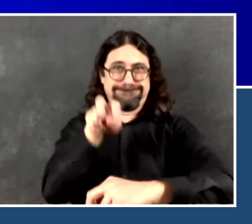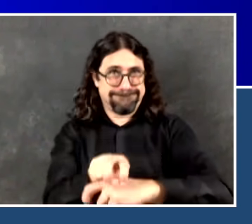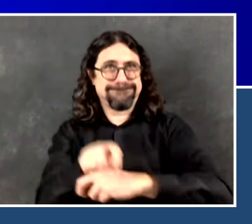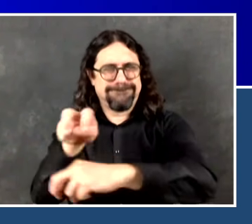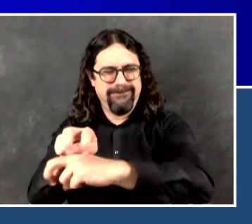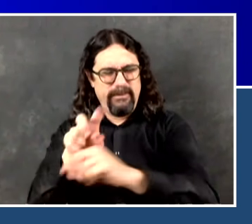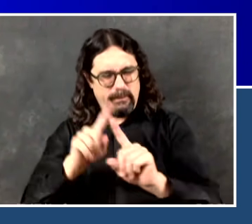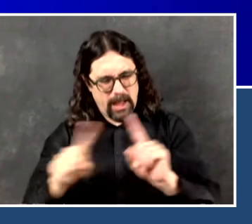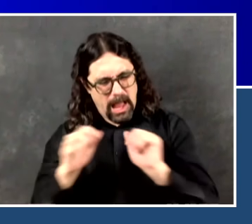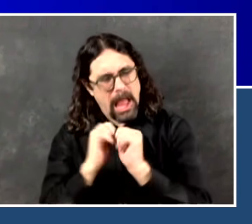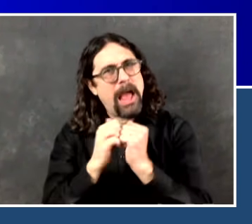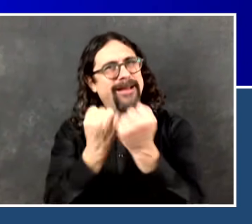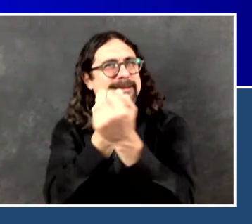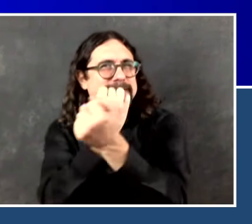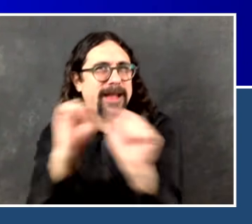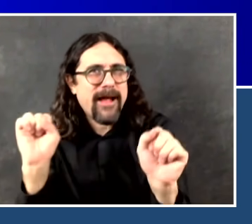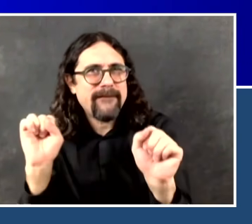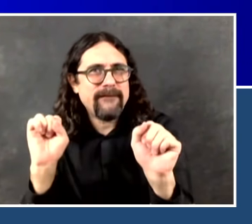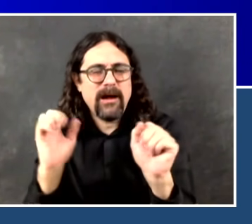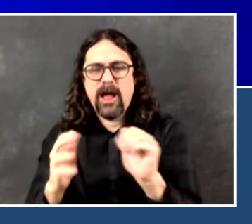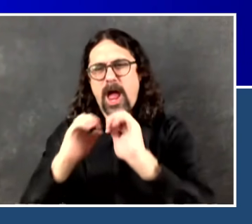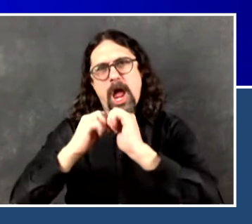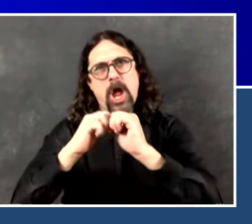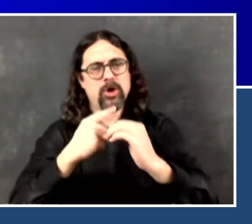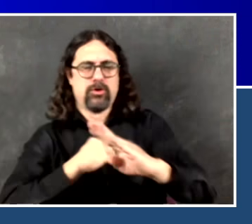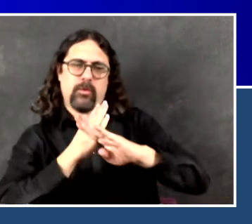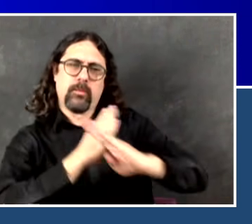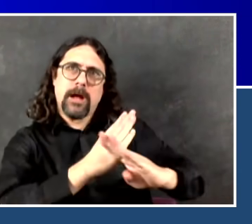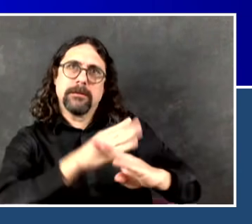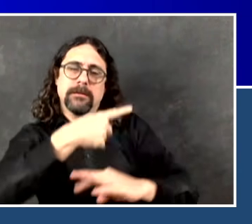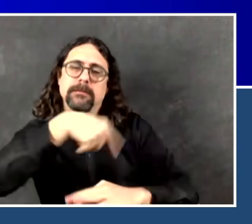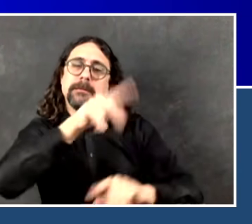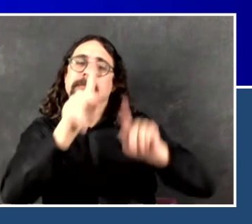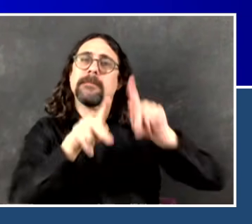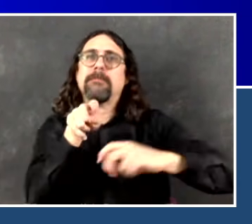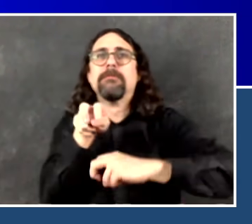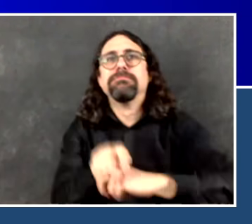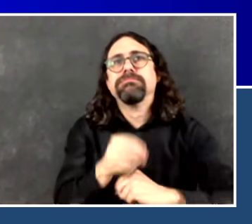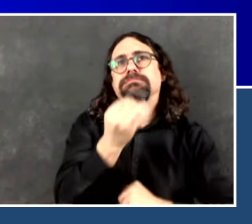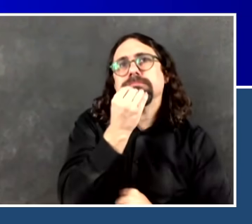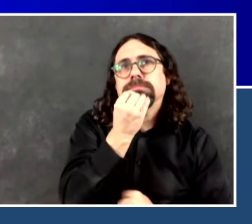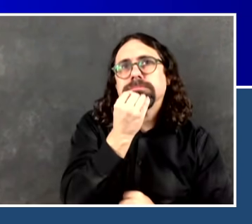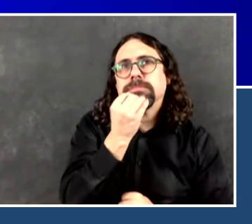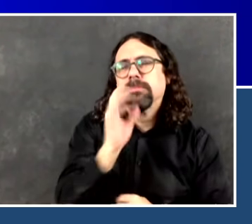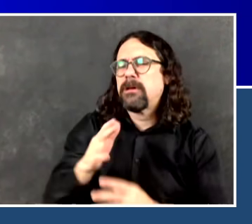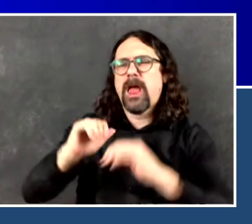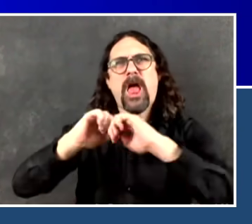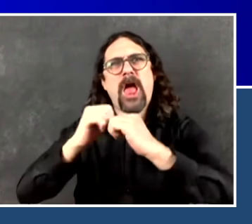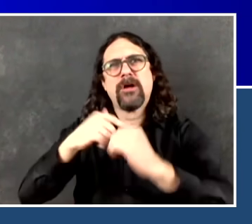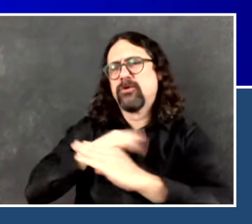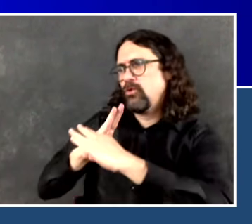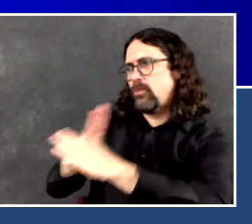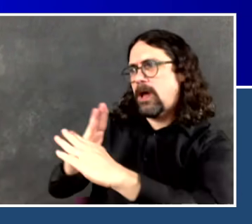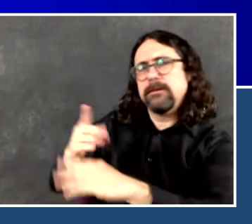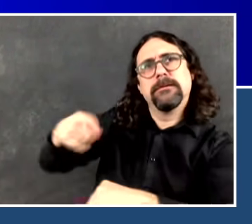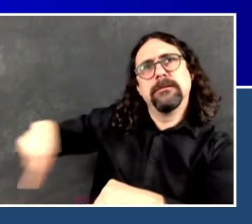THERE. HOW DO YOU DO IT RIGHT? WHAT KINOD F